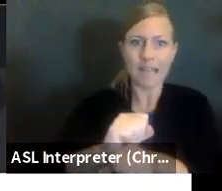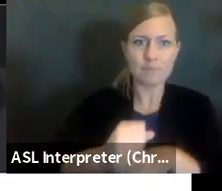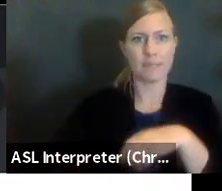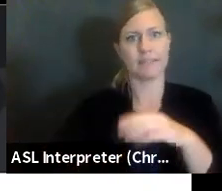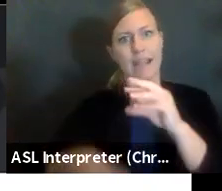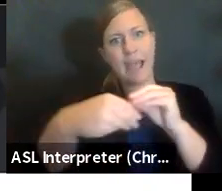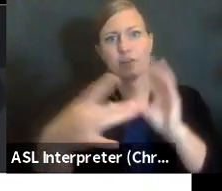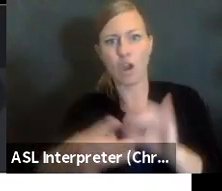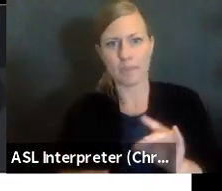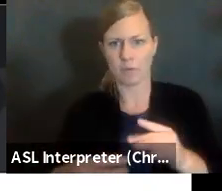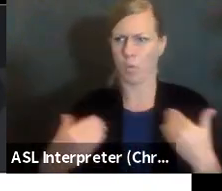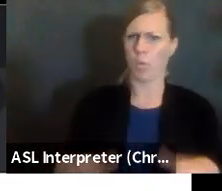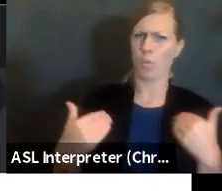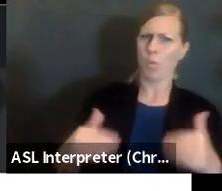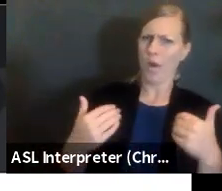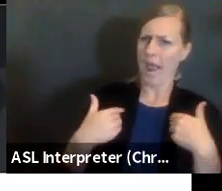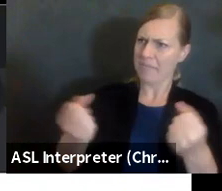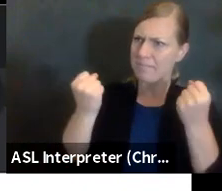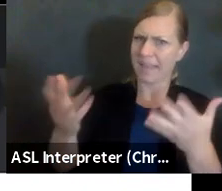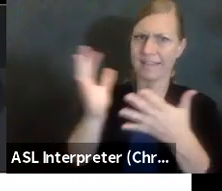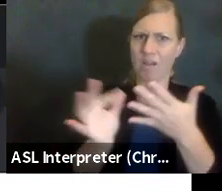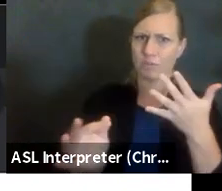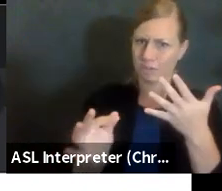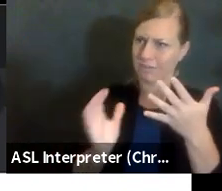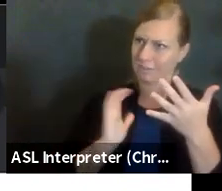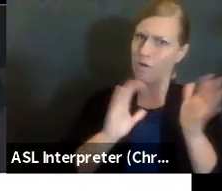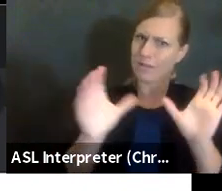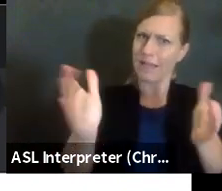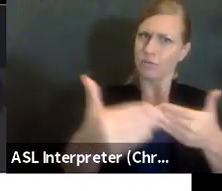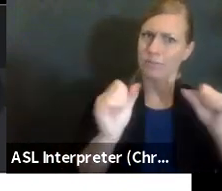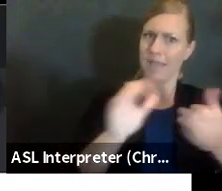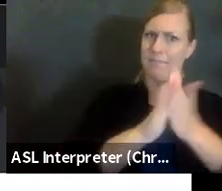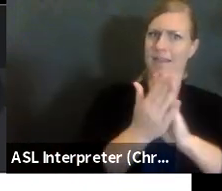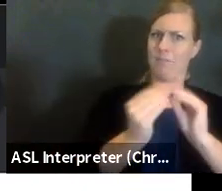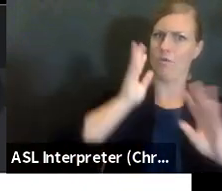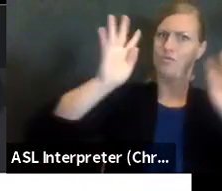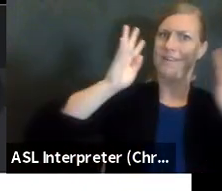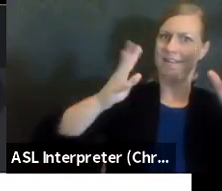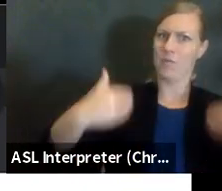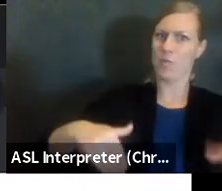ESD 101 - Jeff Crawford: This gives a lot of flexibility, what our classrooms could look like. And so I'm going to call it out again. We're going to call it out in the next few days.